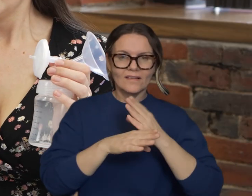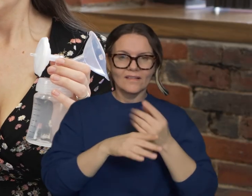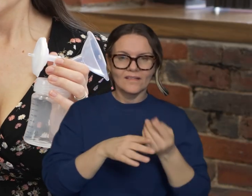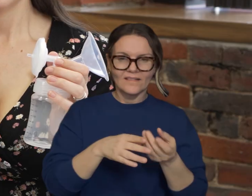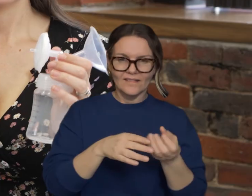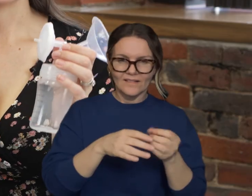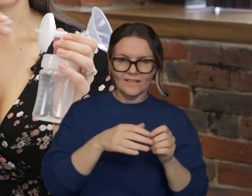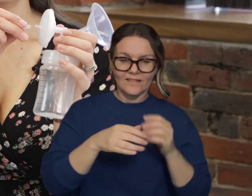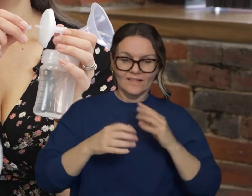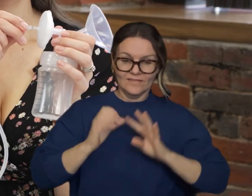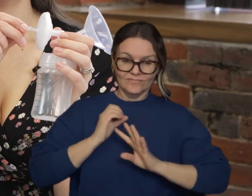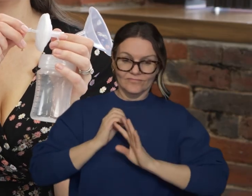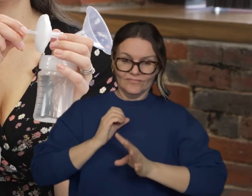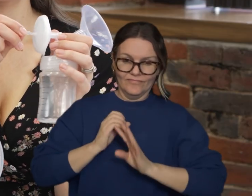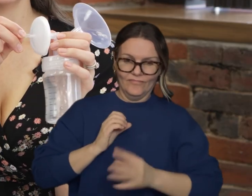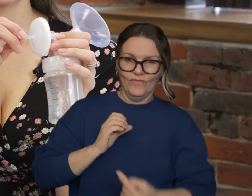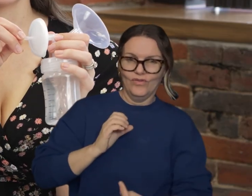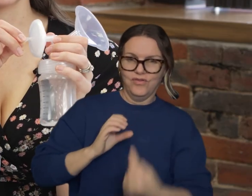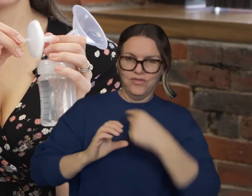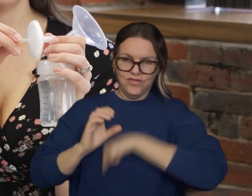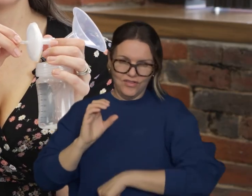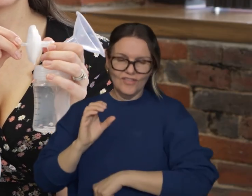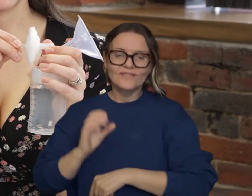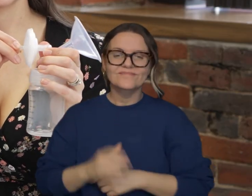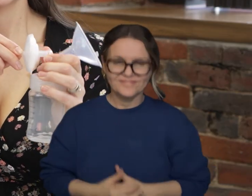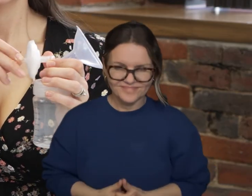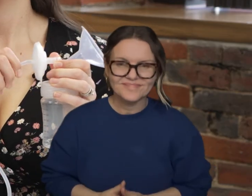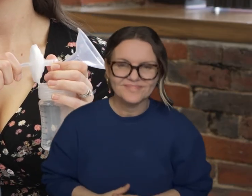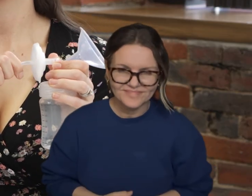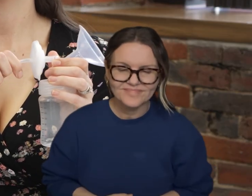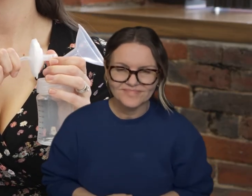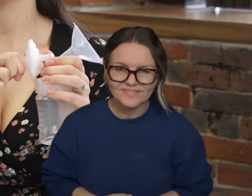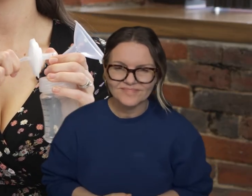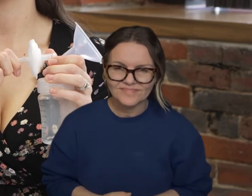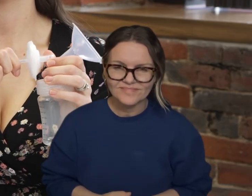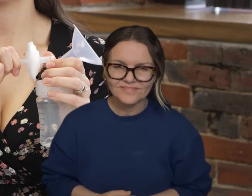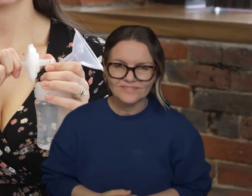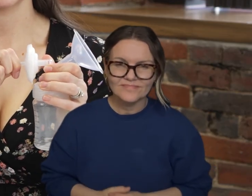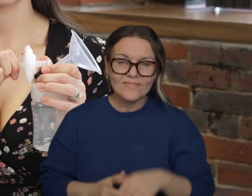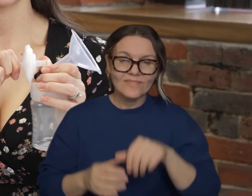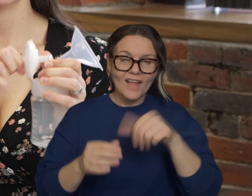and the other side is where your tubing will connect your tubing also should touch